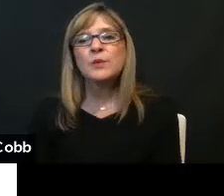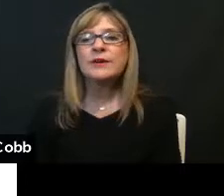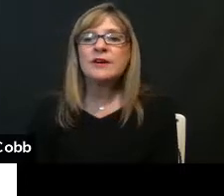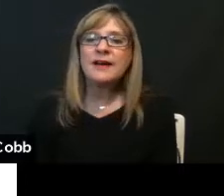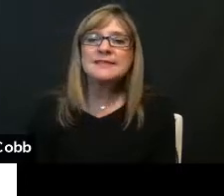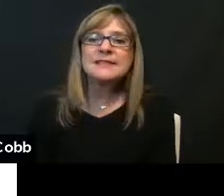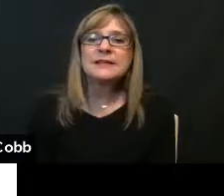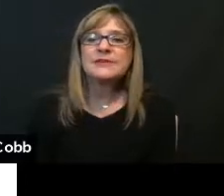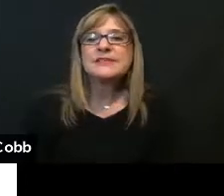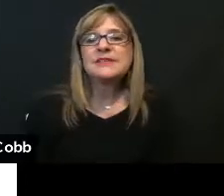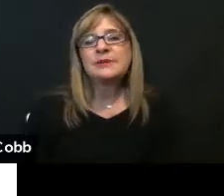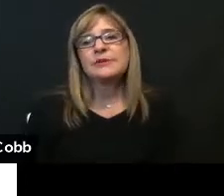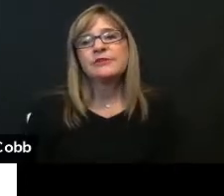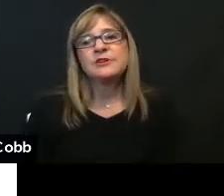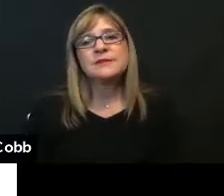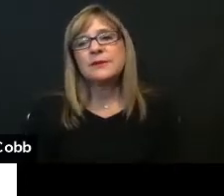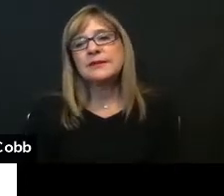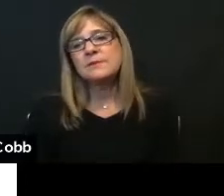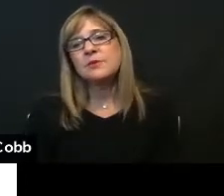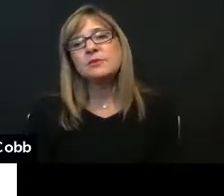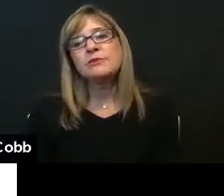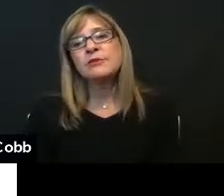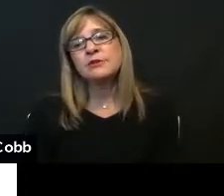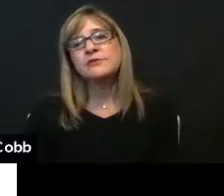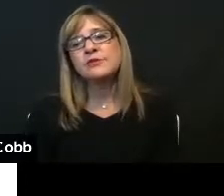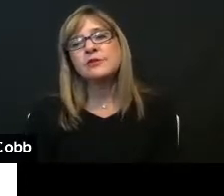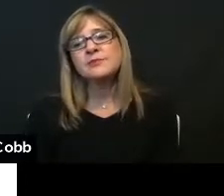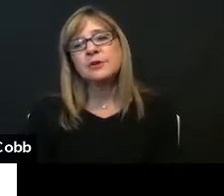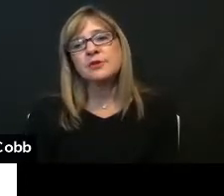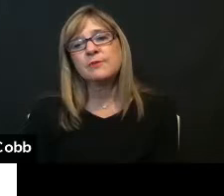So we are constantly receiving referrals and we need more referrals for this program.